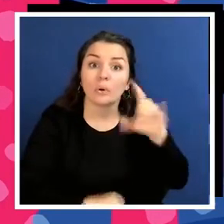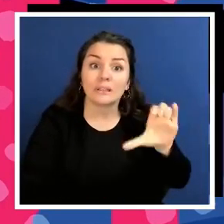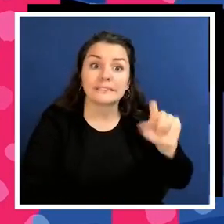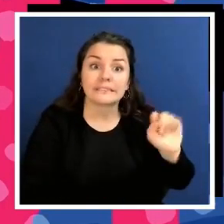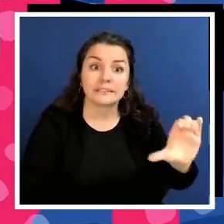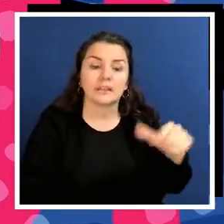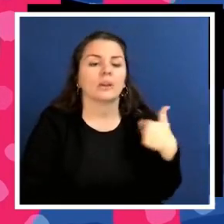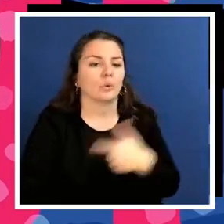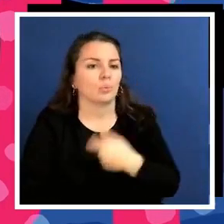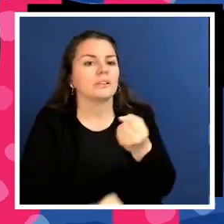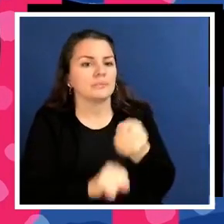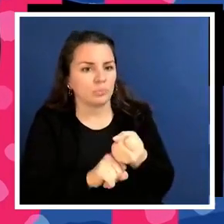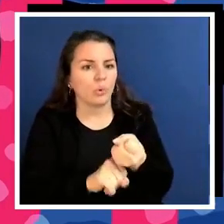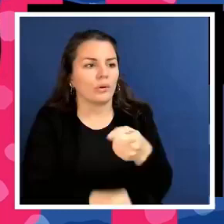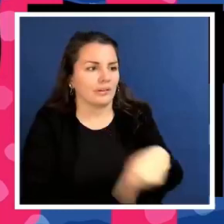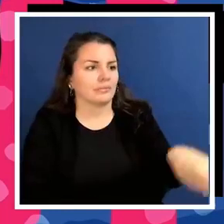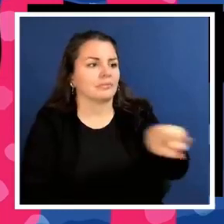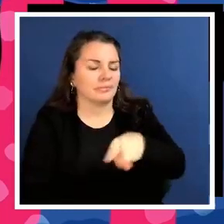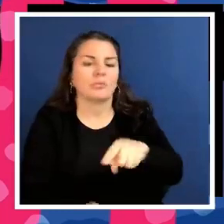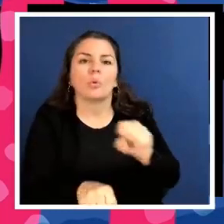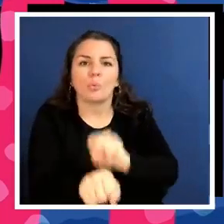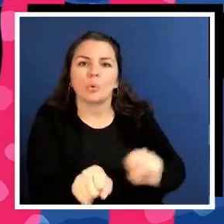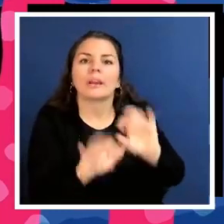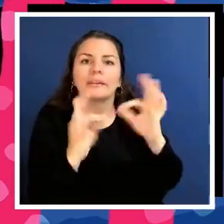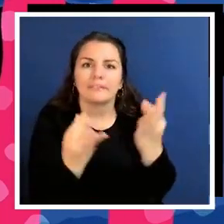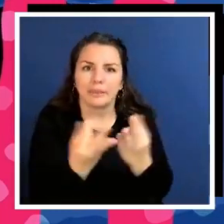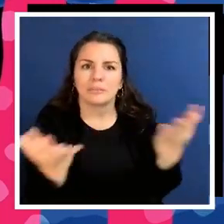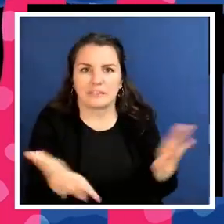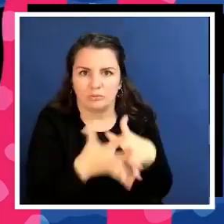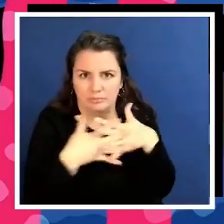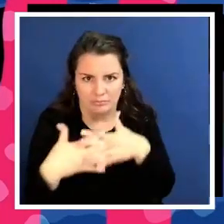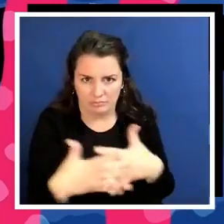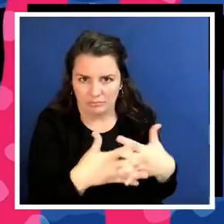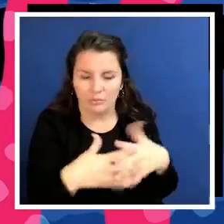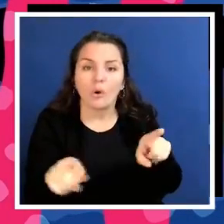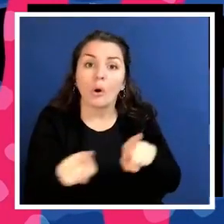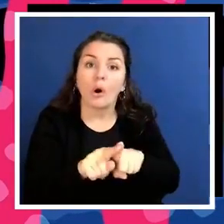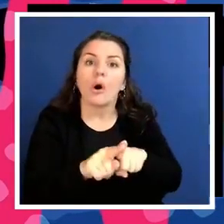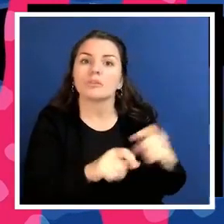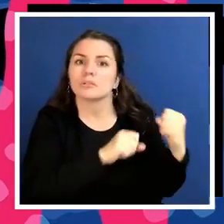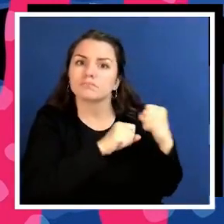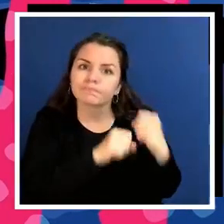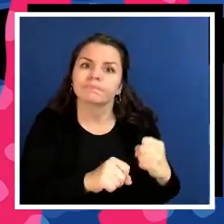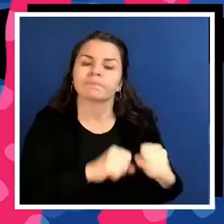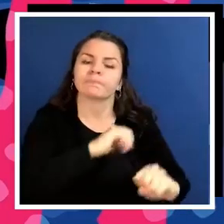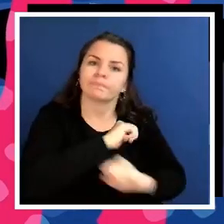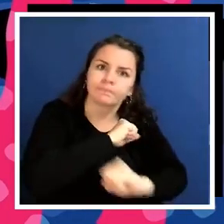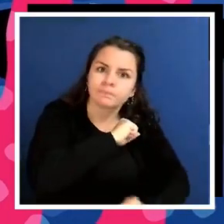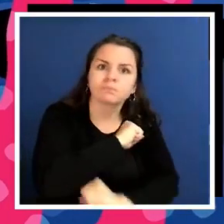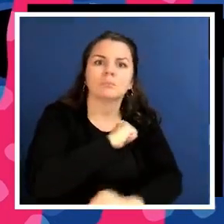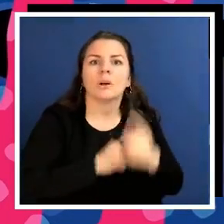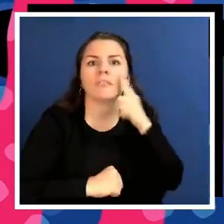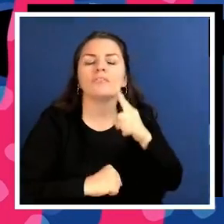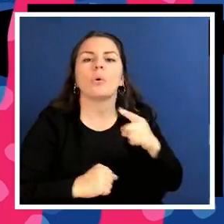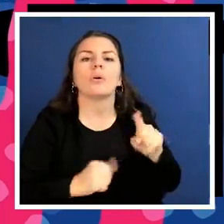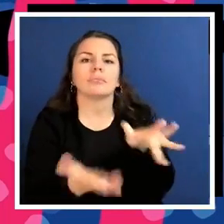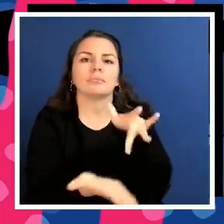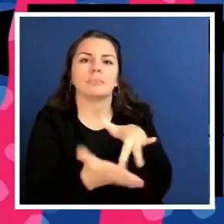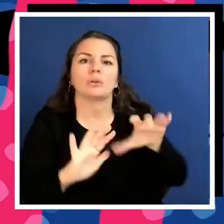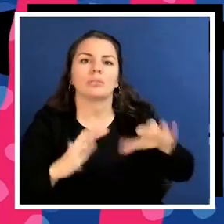PRESIDENT, IT'S A BIG DEAL. THE EXPANSION OF THE CHILD TAX